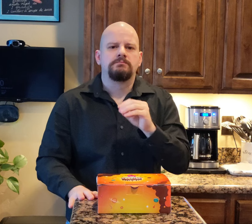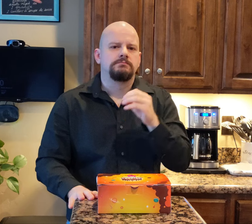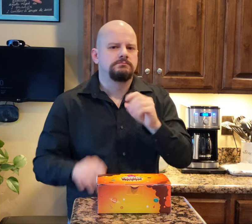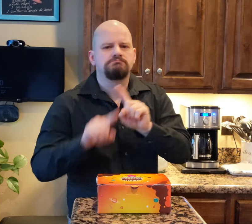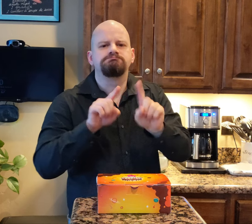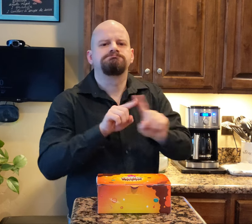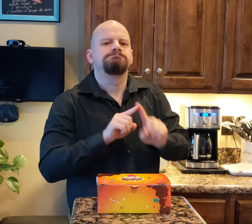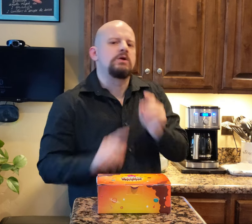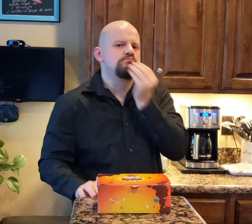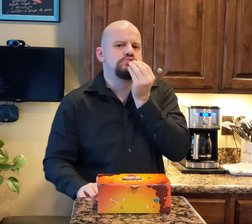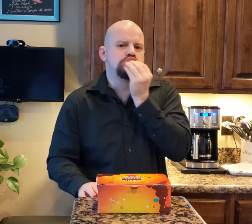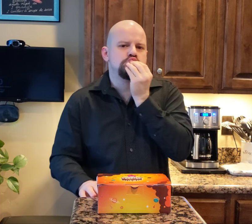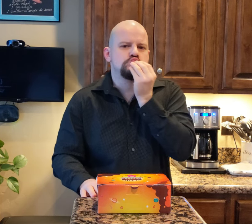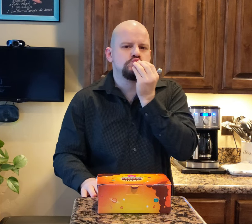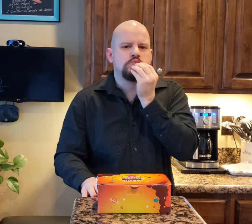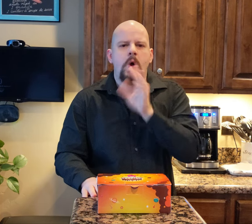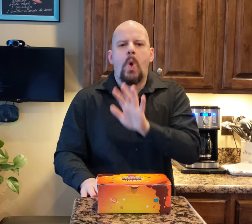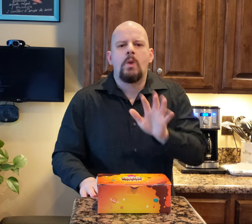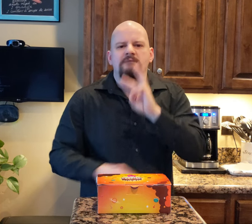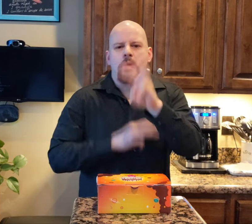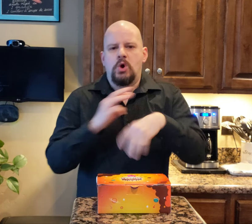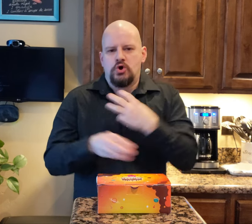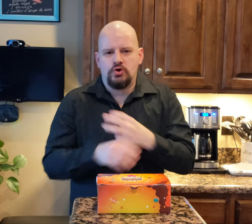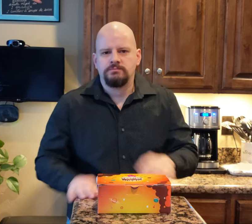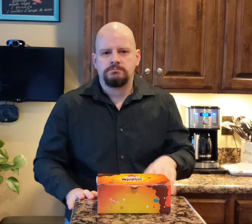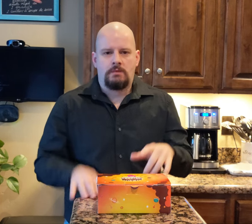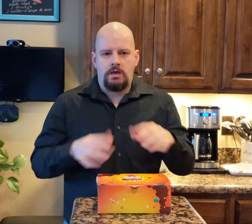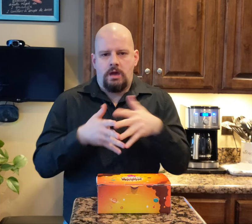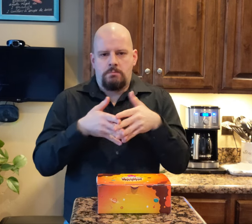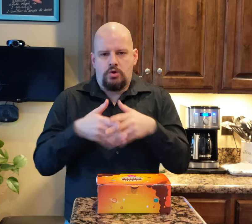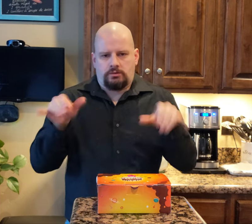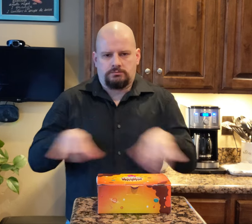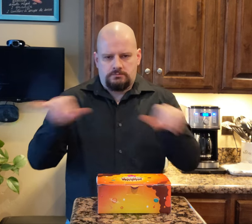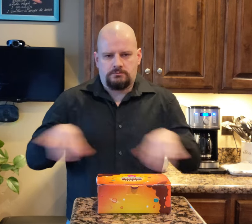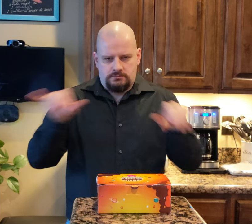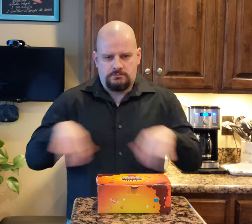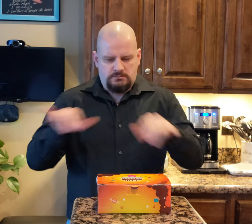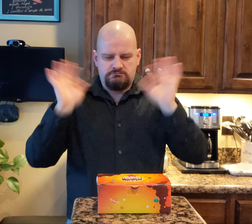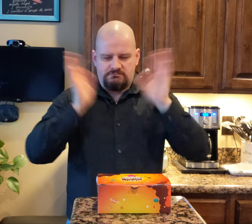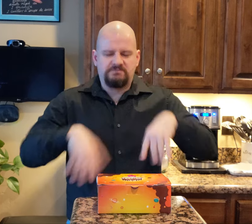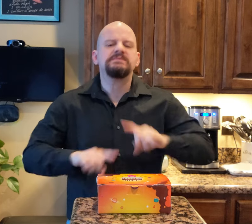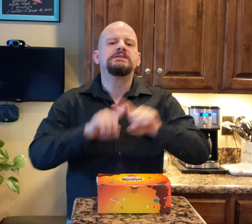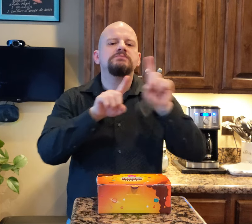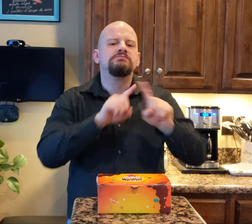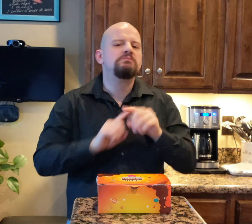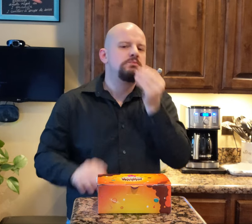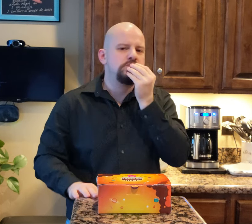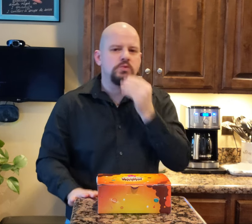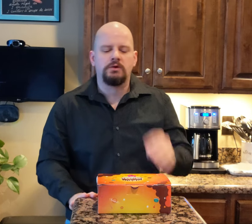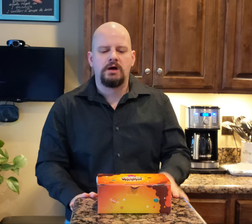and taste food all over the world too. American food is the same and boring one so I go for other countries' food.